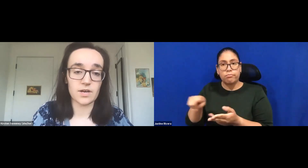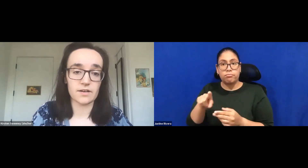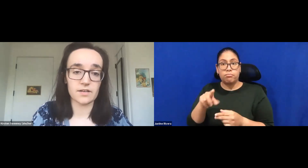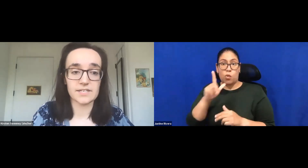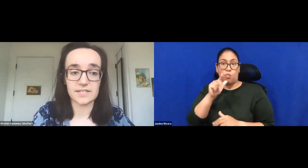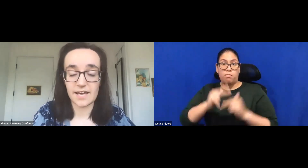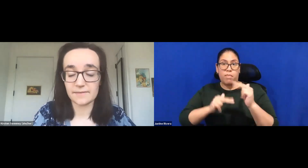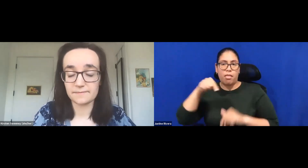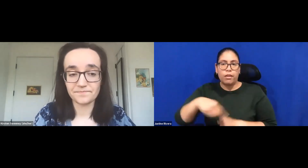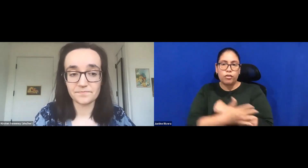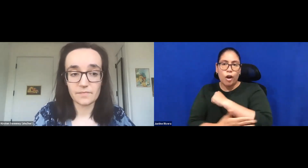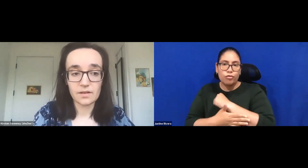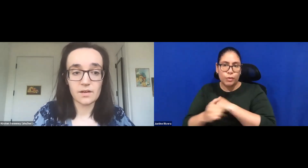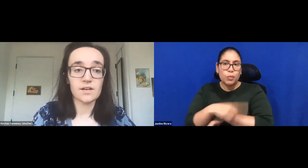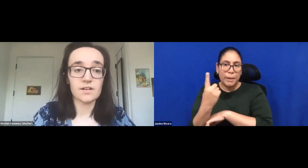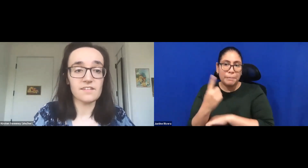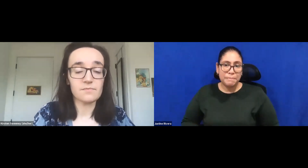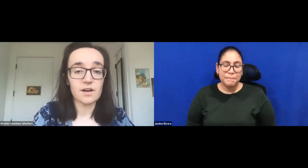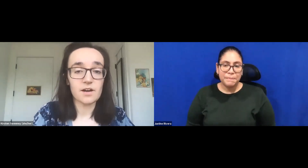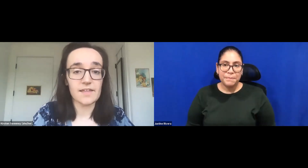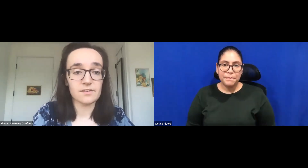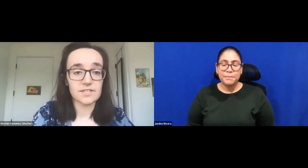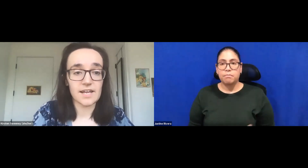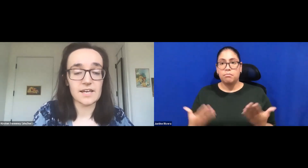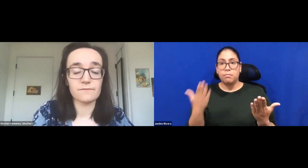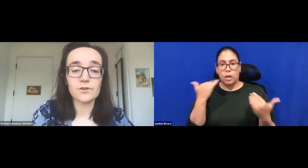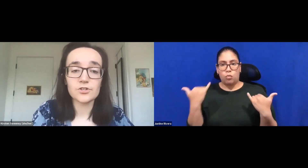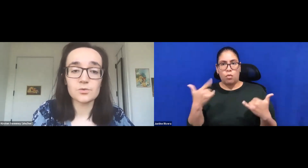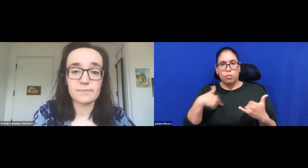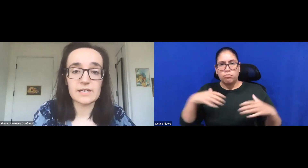that we occupy today. Since we are gathered today in virtual